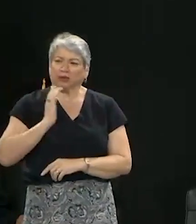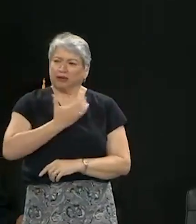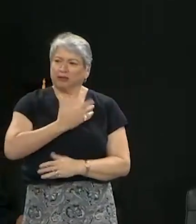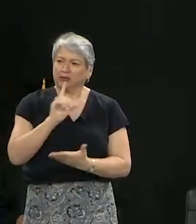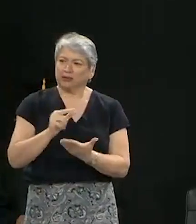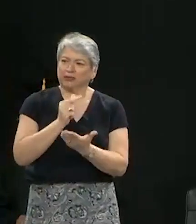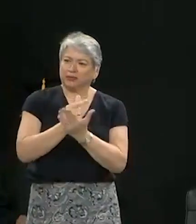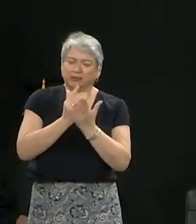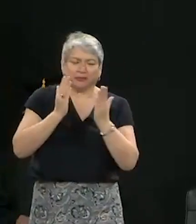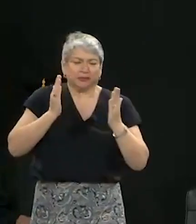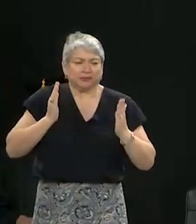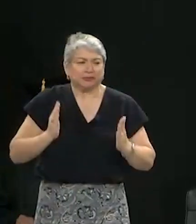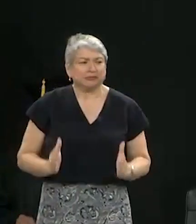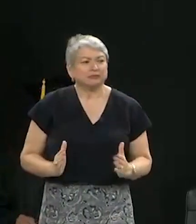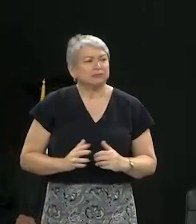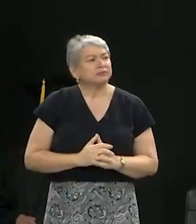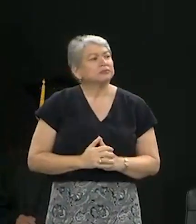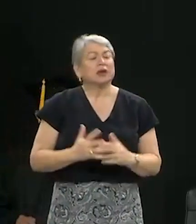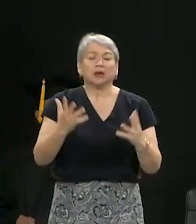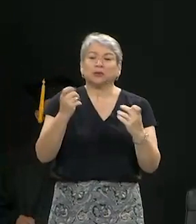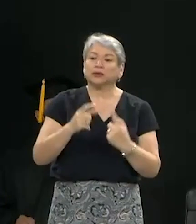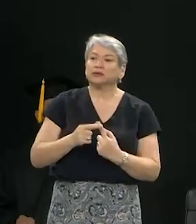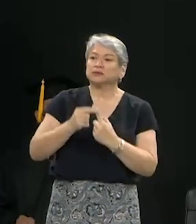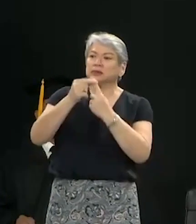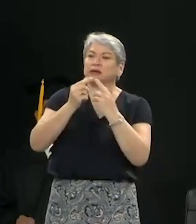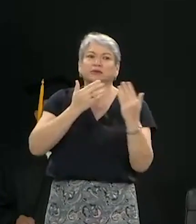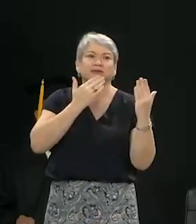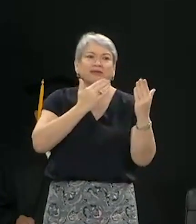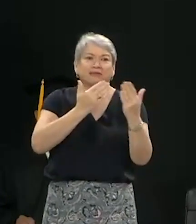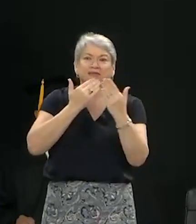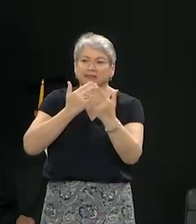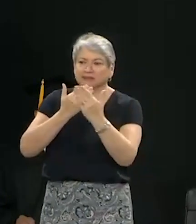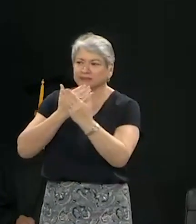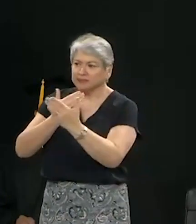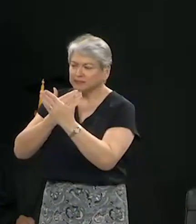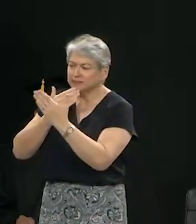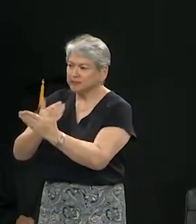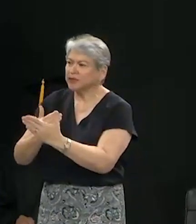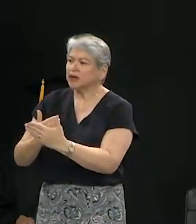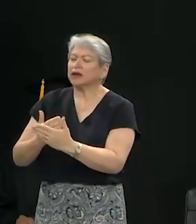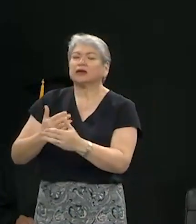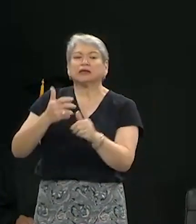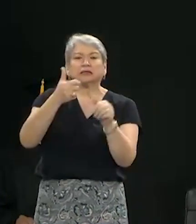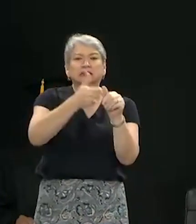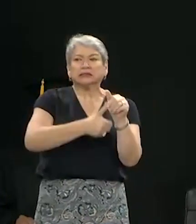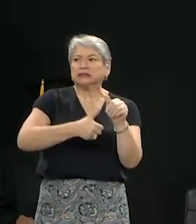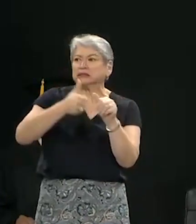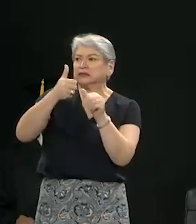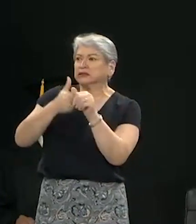I would like to extend special thanks to each individual who has supported our graduates,